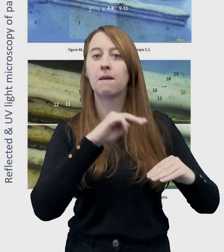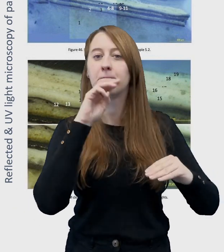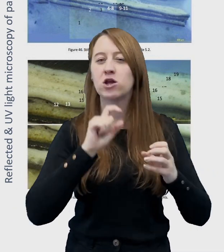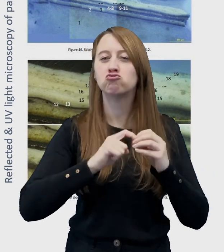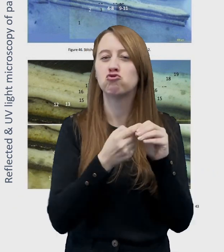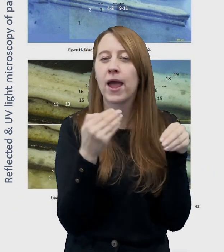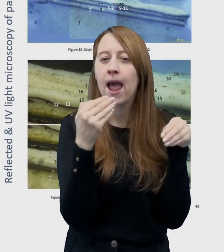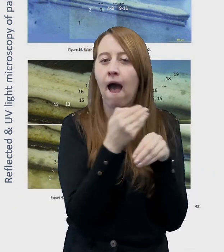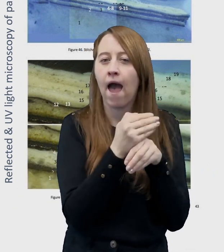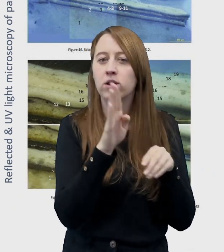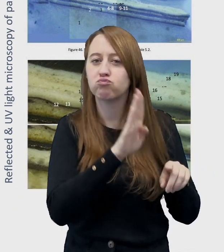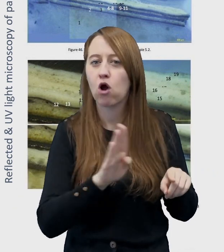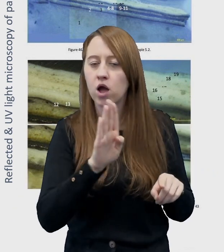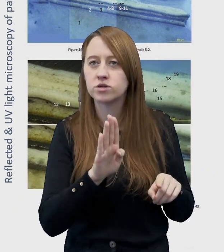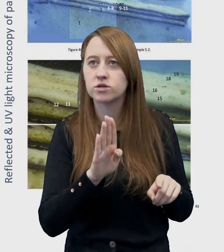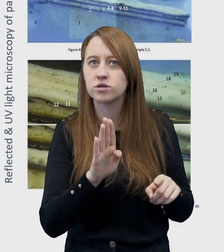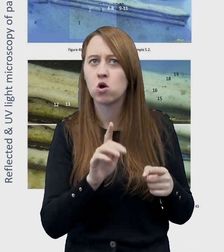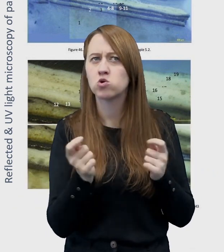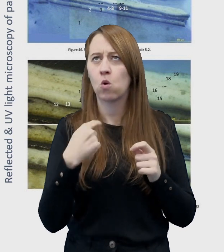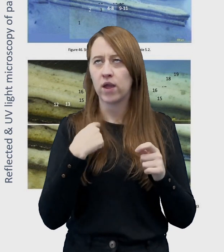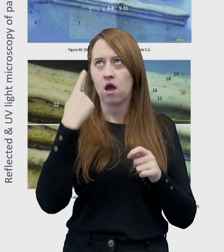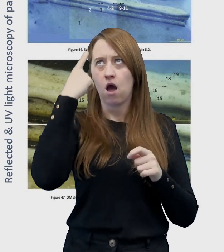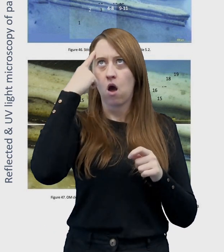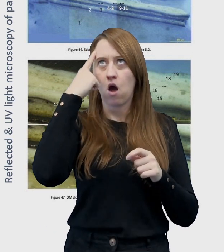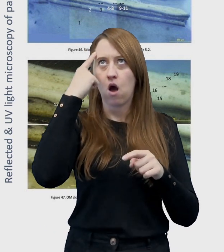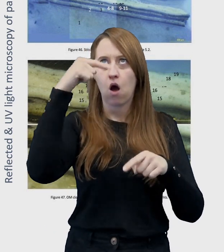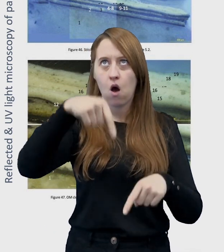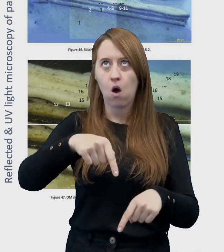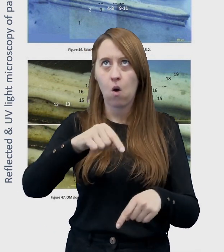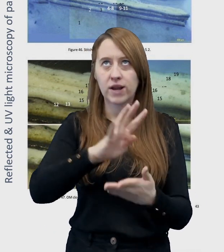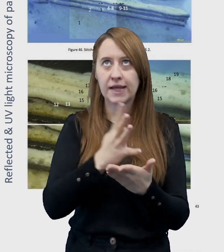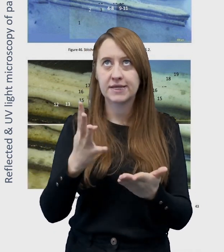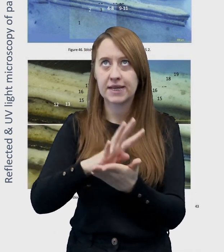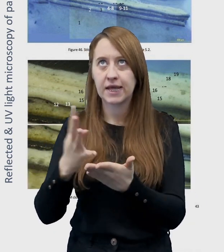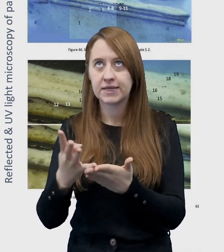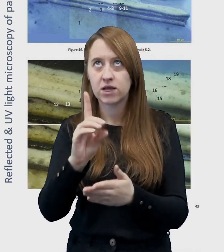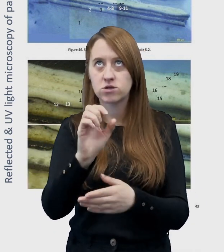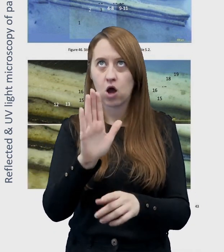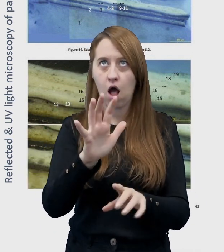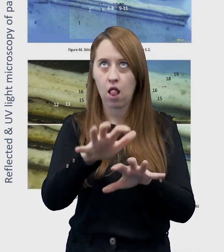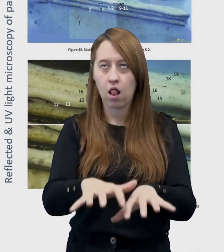raised flags we went, oh there's that white copy of Goldsmith sitting in 1919, the first sitting in the Dáil.